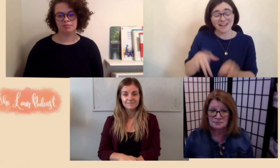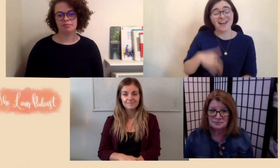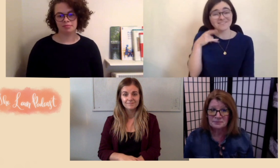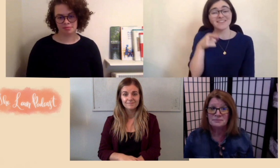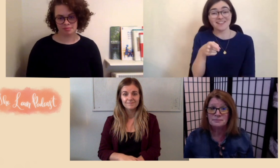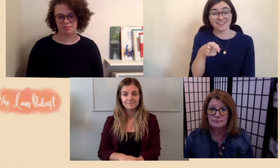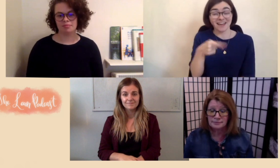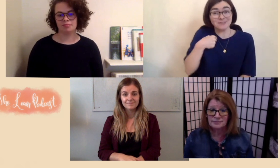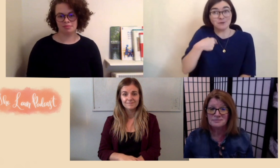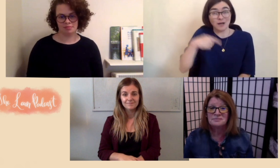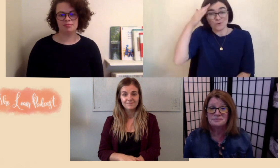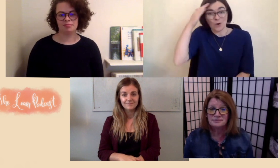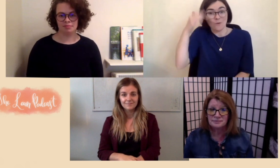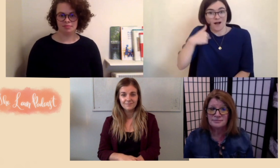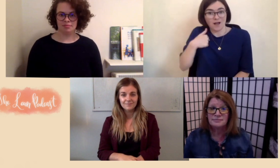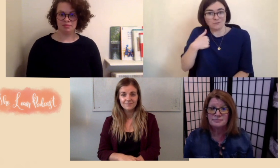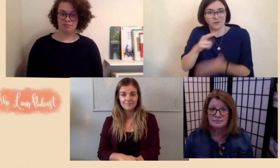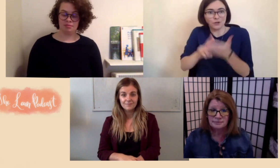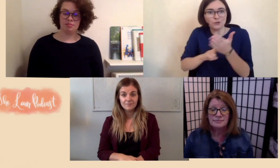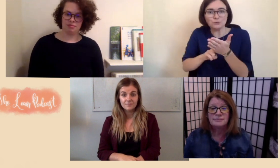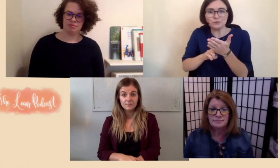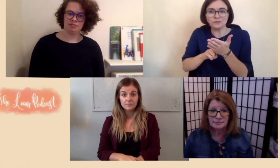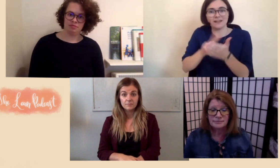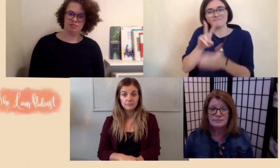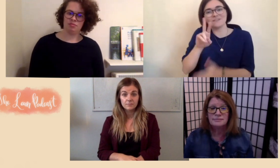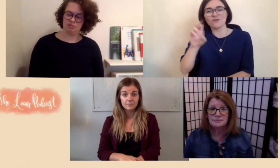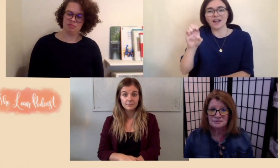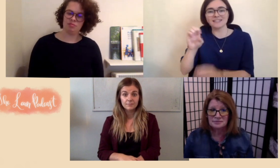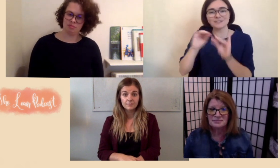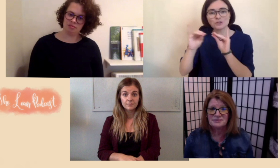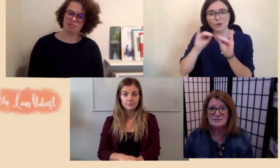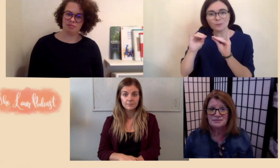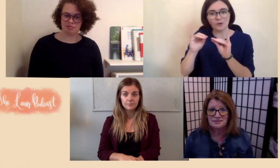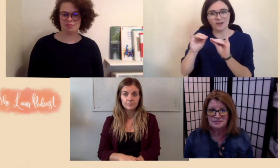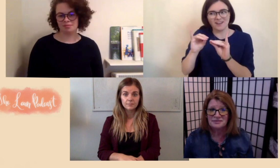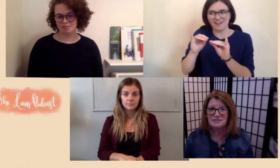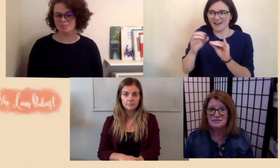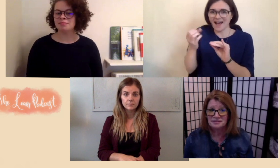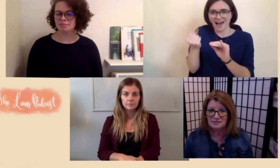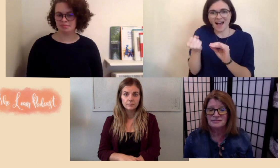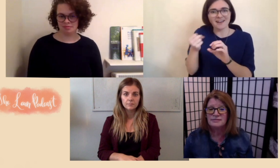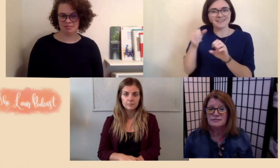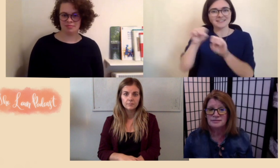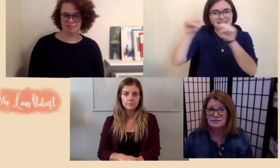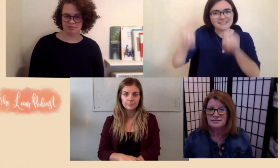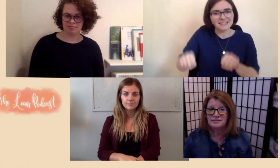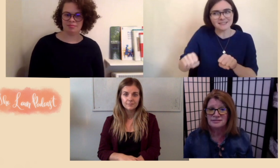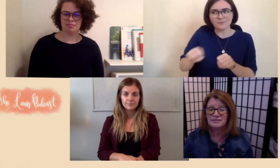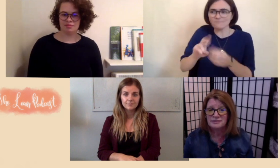and I was kind of, had adapted to that in my own kind of way from when I'd been working with that. But then when it turned to everything else,